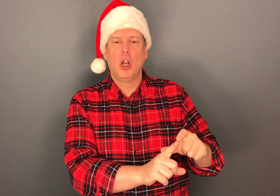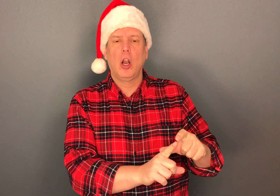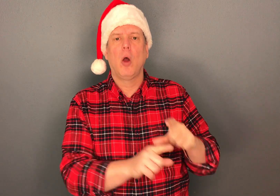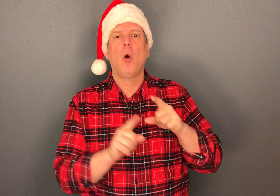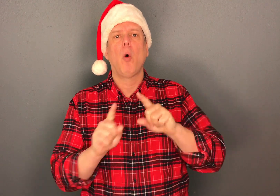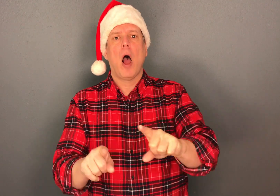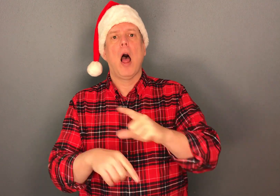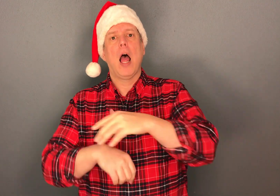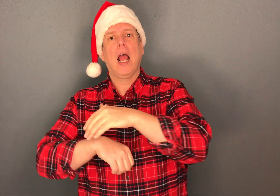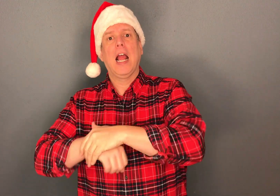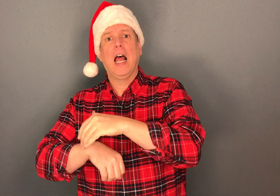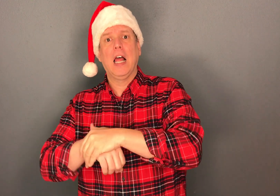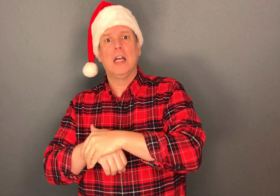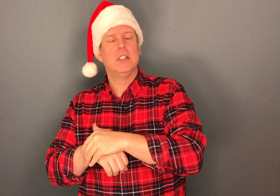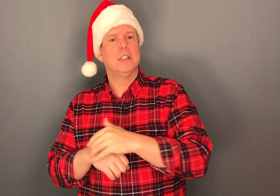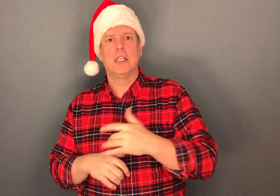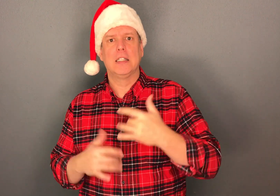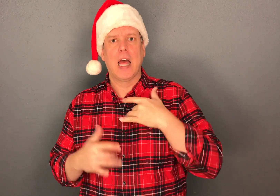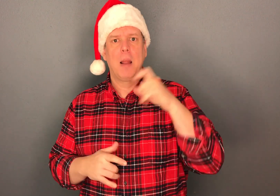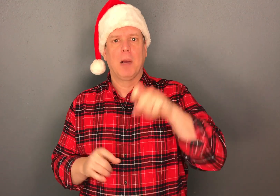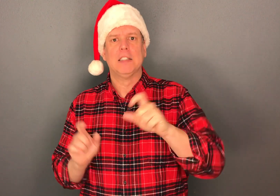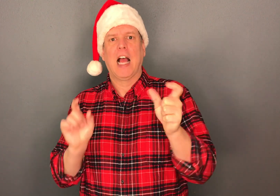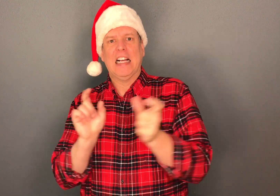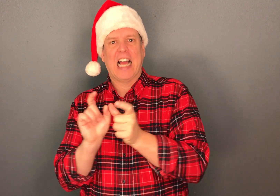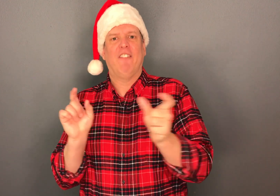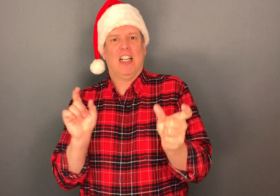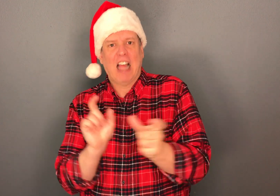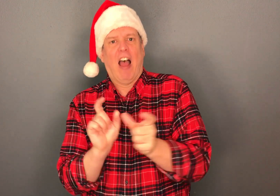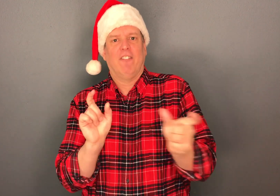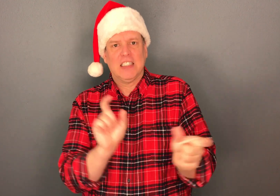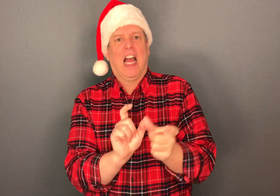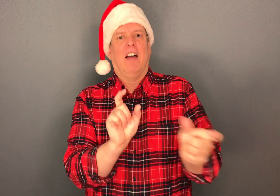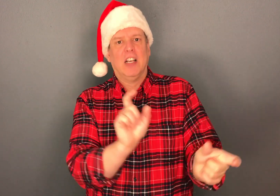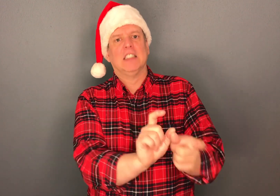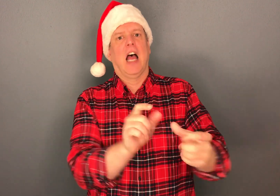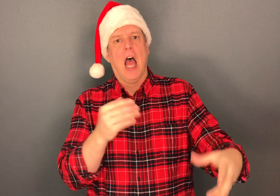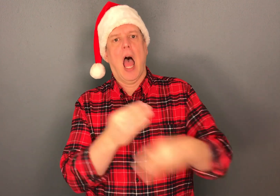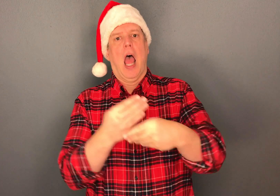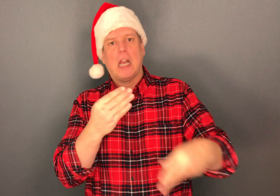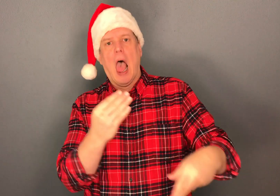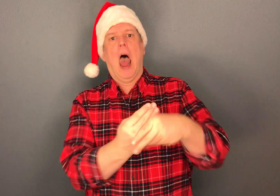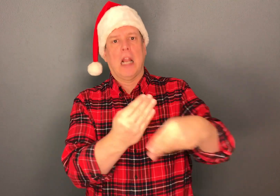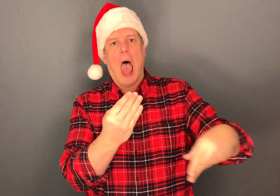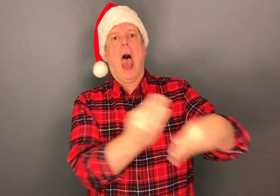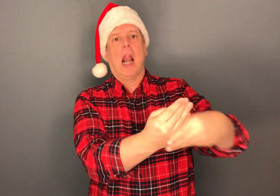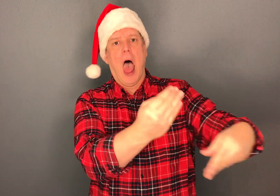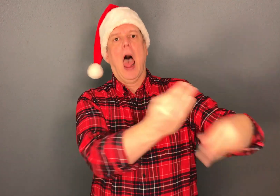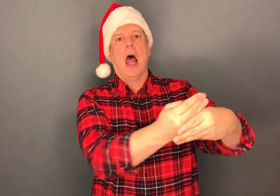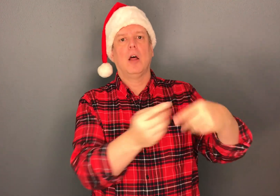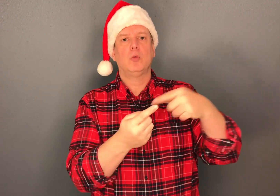within each word while in English you have to keep attaching things and adding